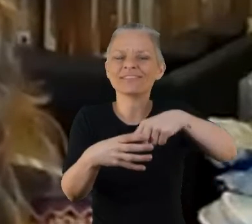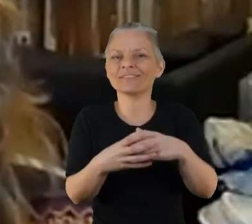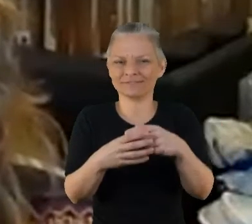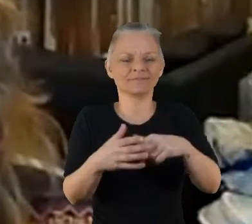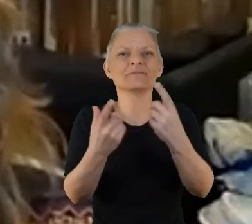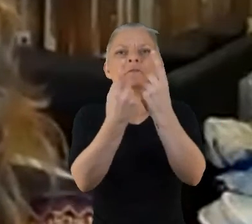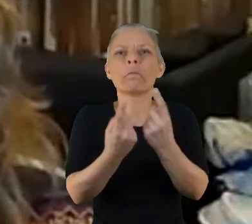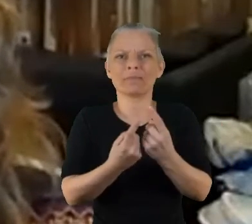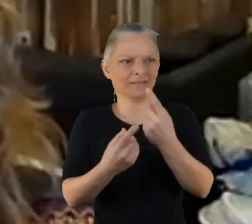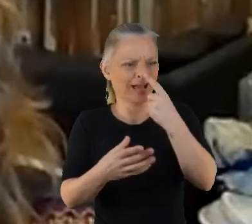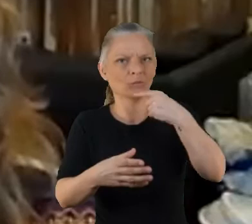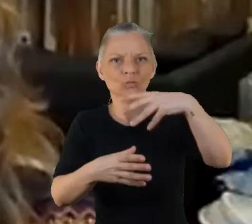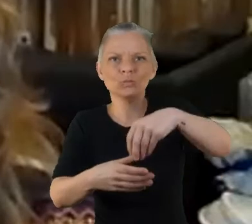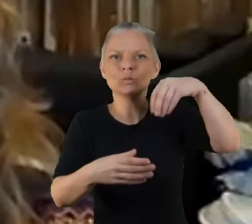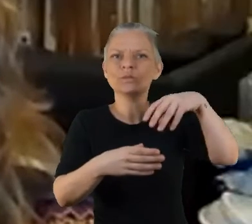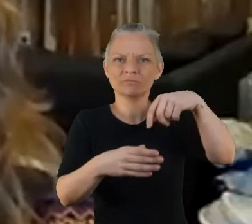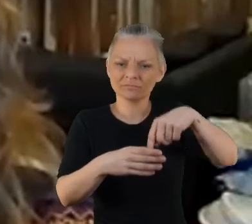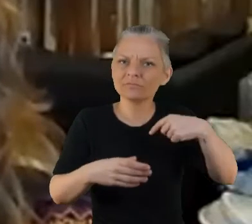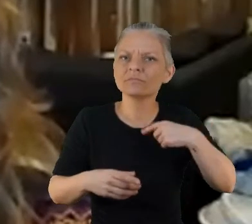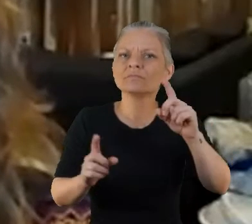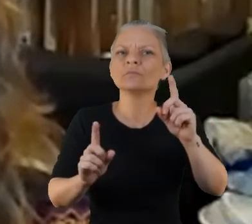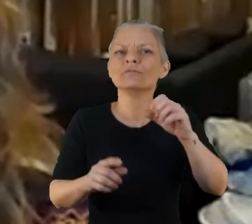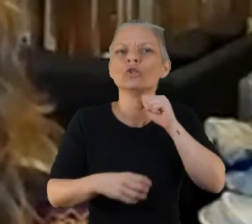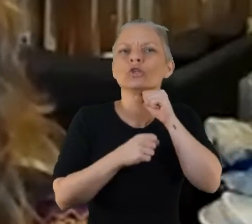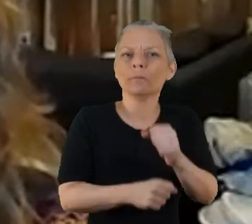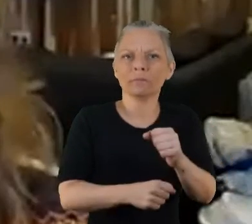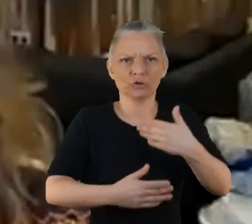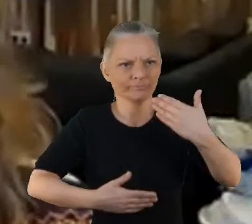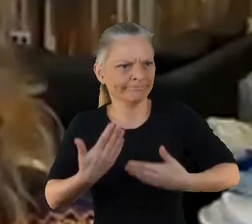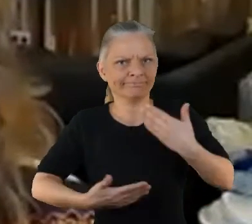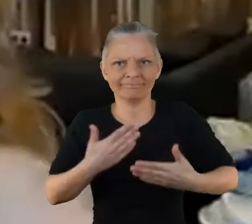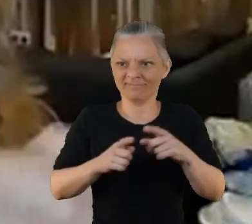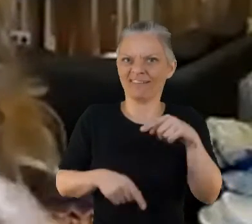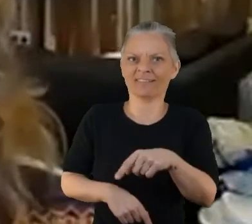be using this resource in our organisations and we’ll interpret it differently. But that